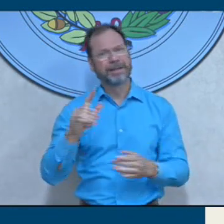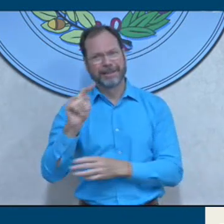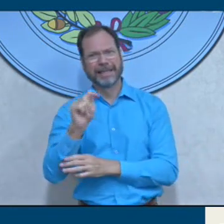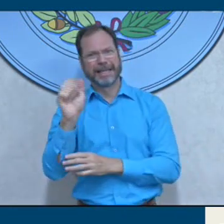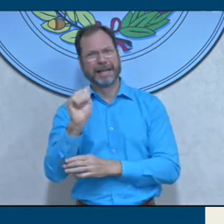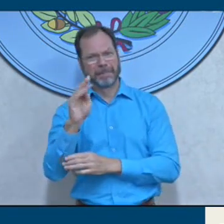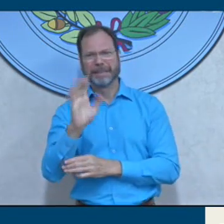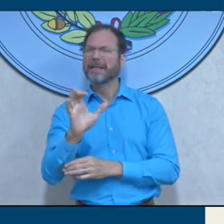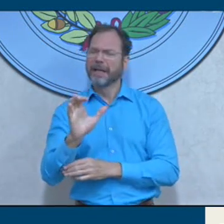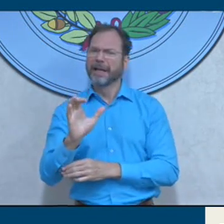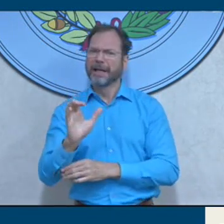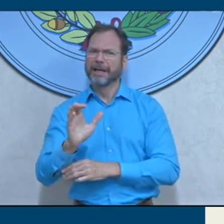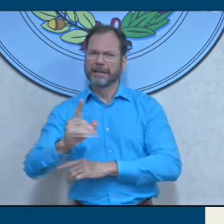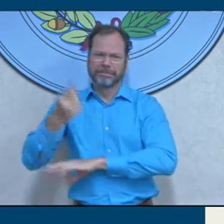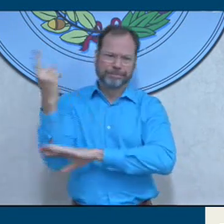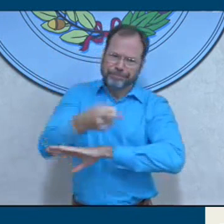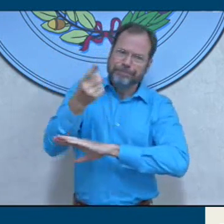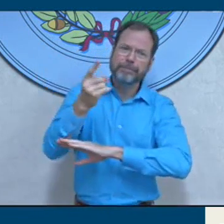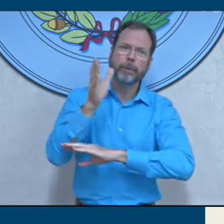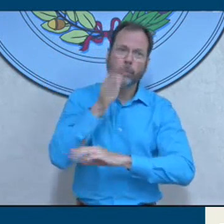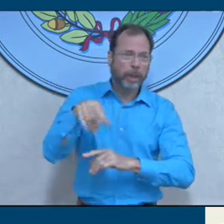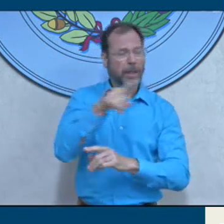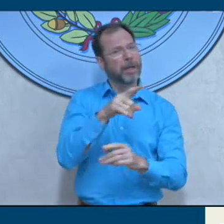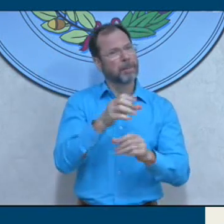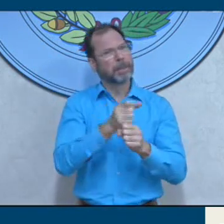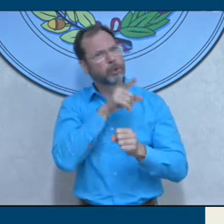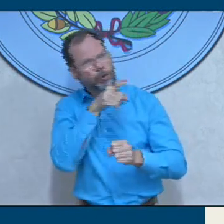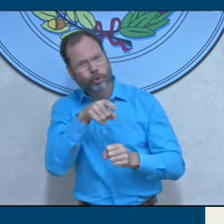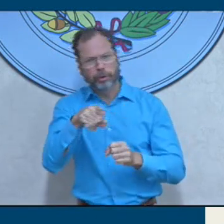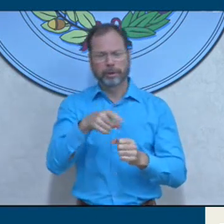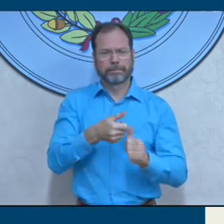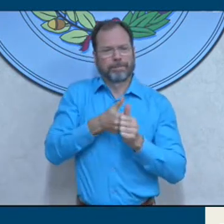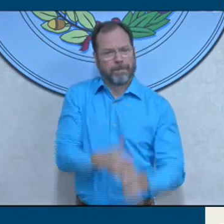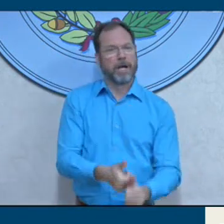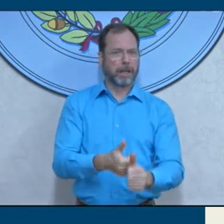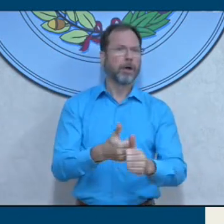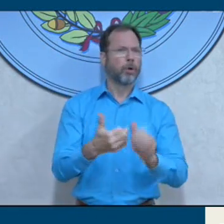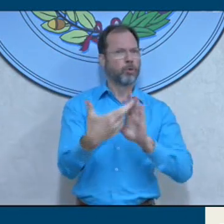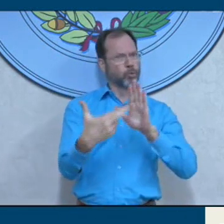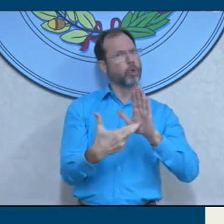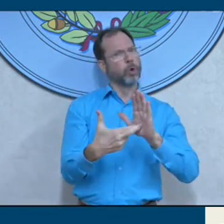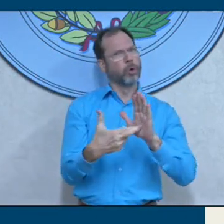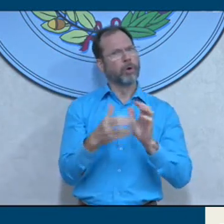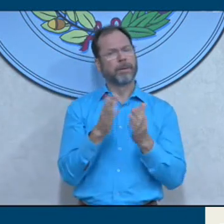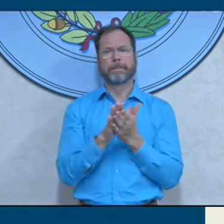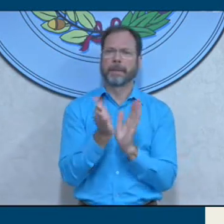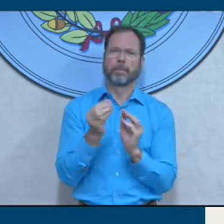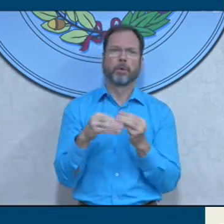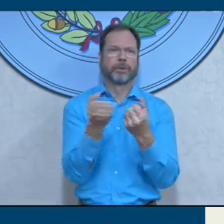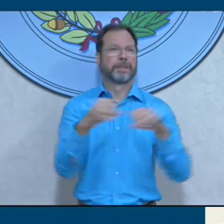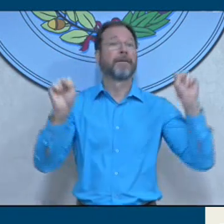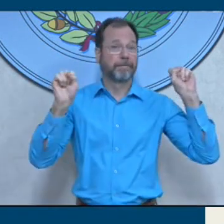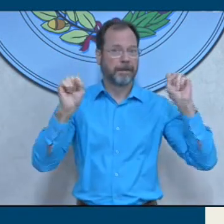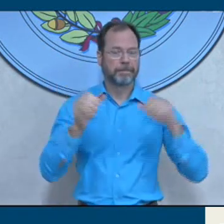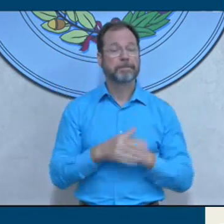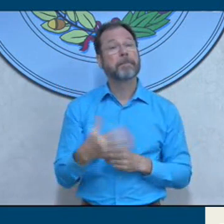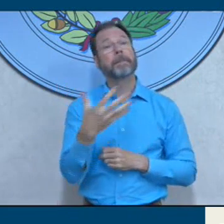THEY CLEARLY THE CENTERS ARE NOT BEING FOLLOWED. I THINK ENFORCEMENT'S MIGHTY ABC. SHOULD BRING THESE TYPES OF